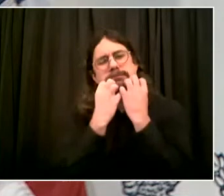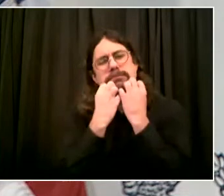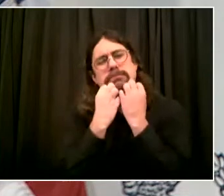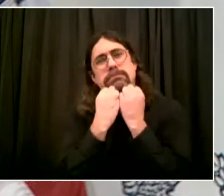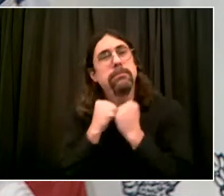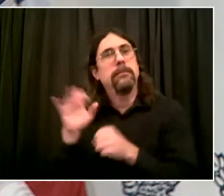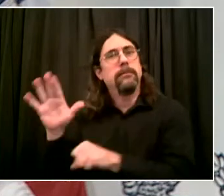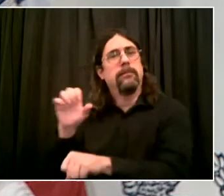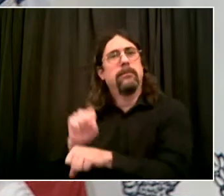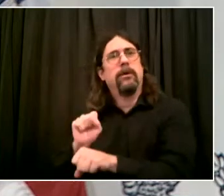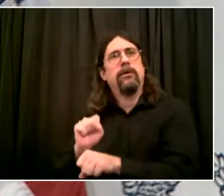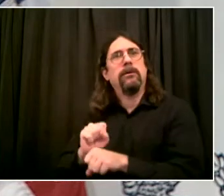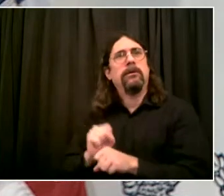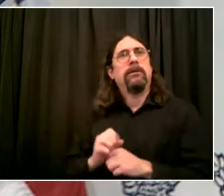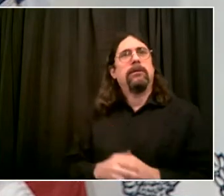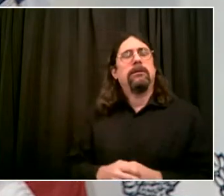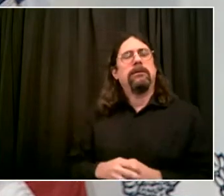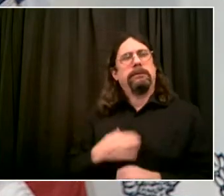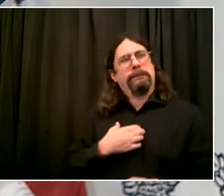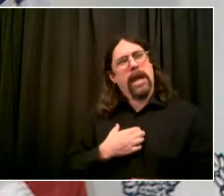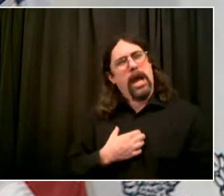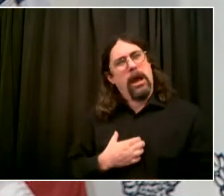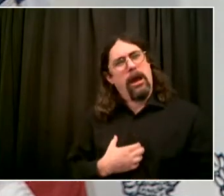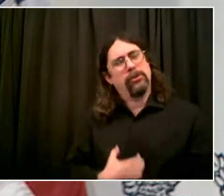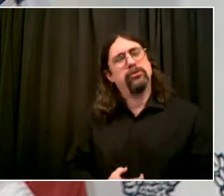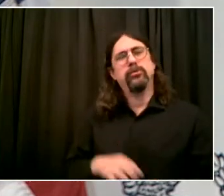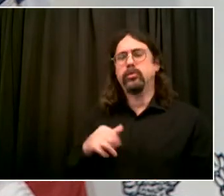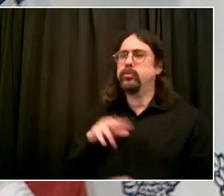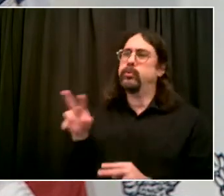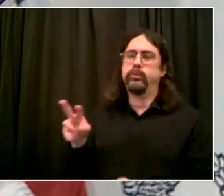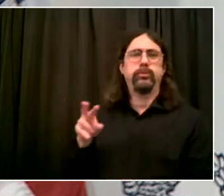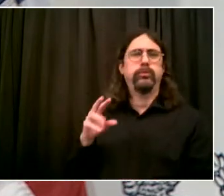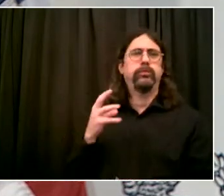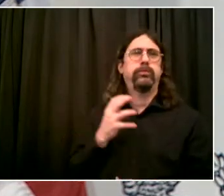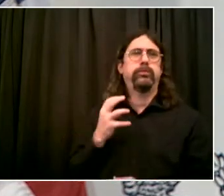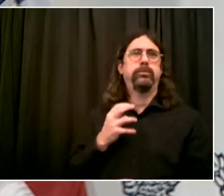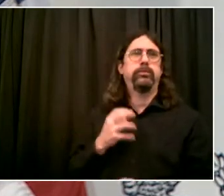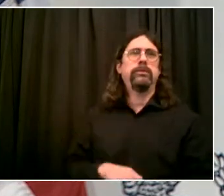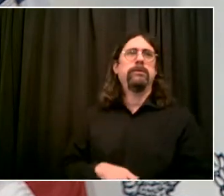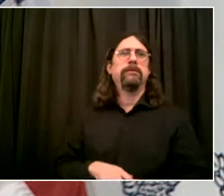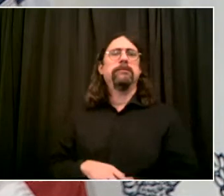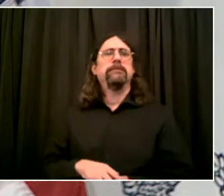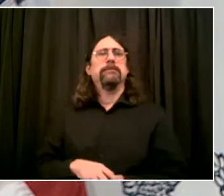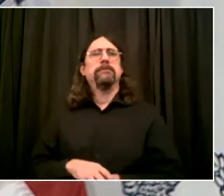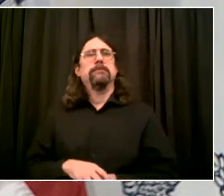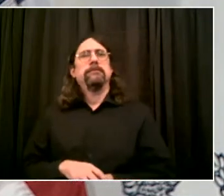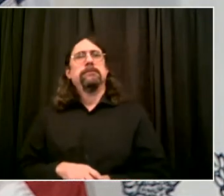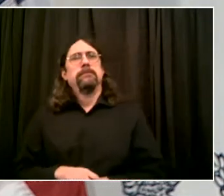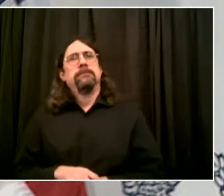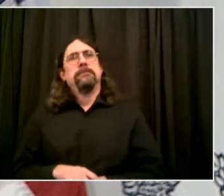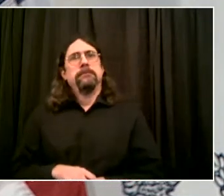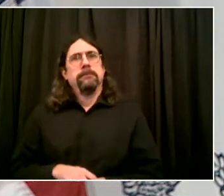WE TALK ABOUT THE VALUE OF THIS CHANGE AND THIS REFORM IN THE COMMISSIONER TALKED ABOUT THE INCREDIBLY IMPOOTARNTNTO RLELE HE EXPERIENCED